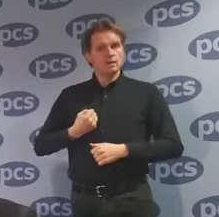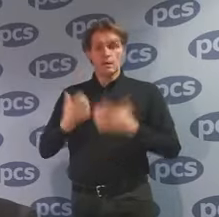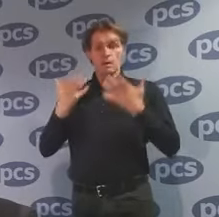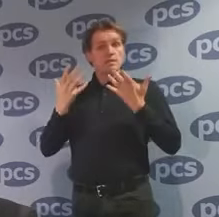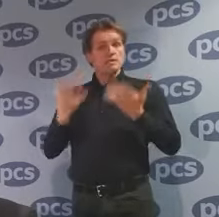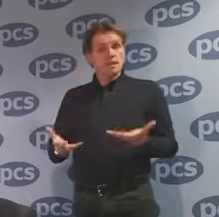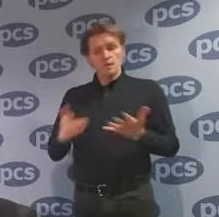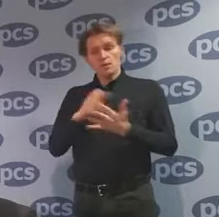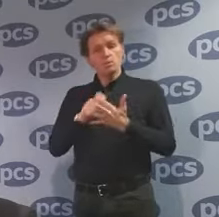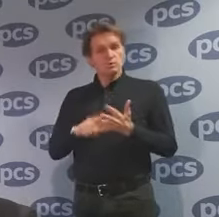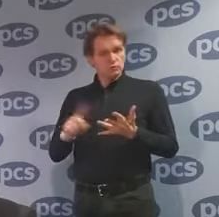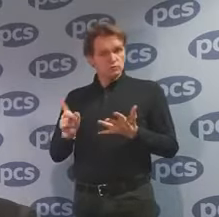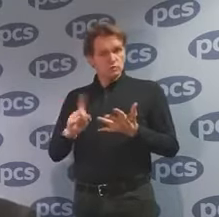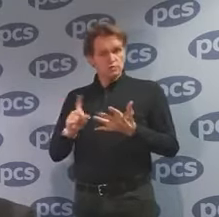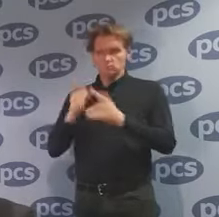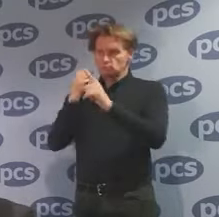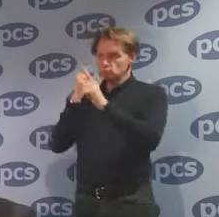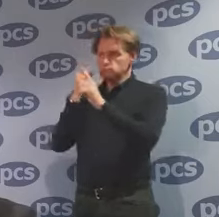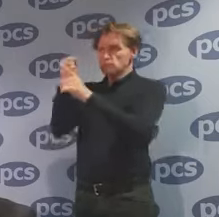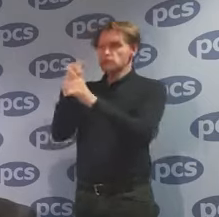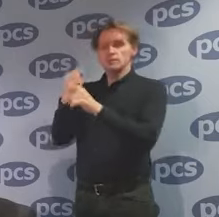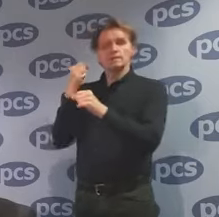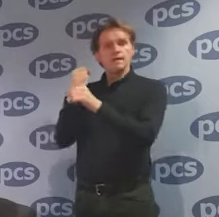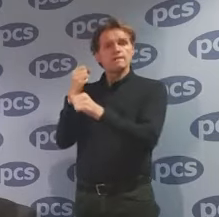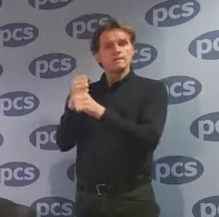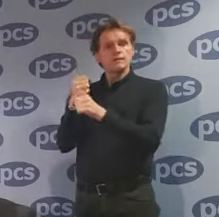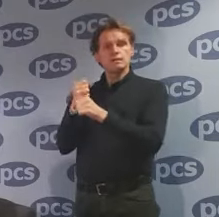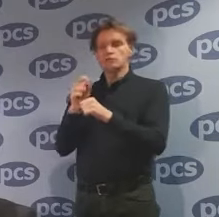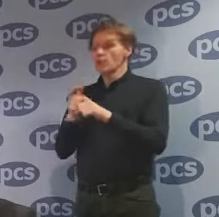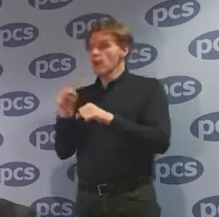pressure the government, try and get unity with other unions, but to build the